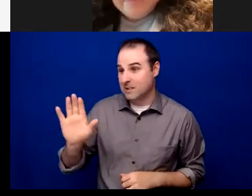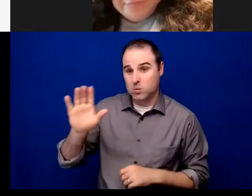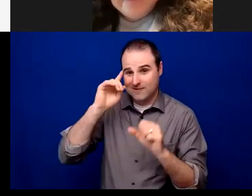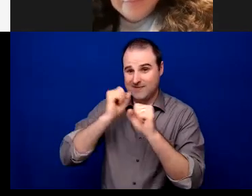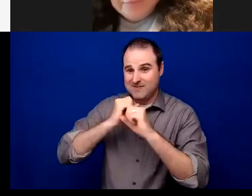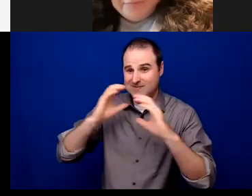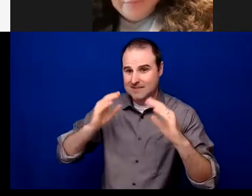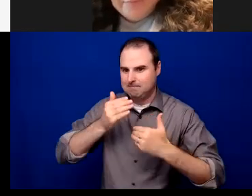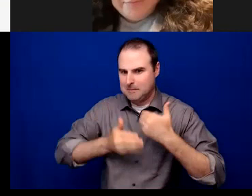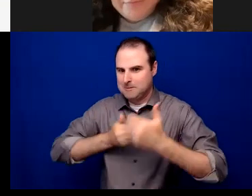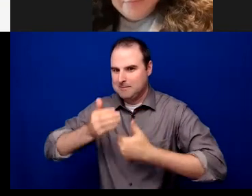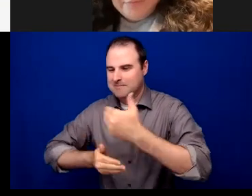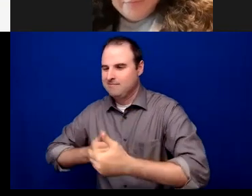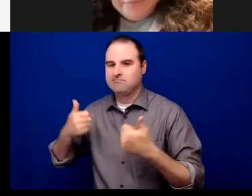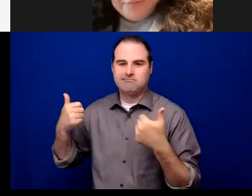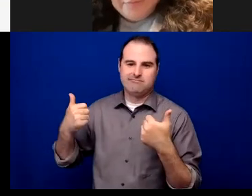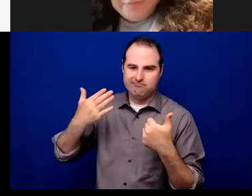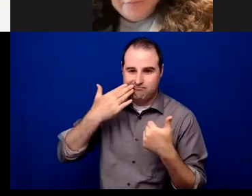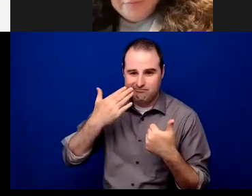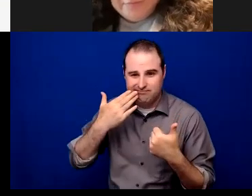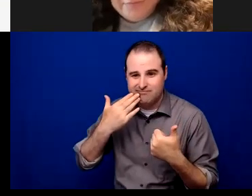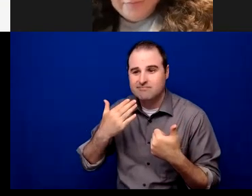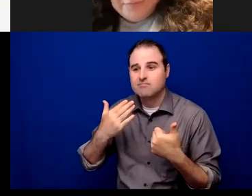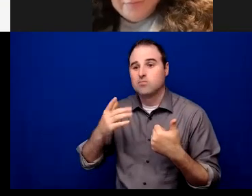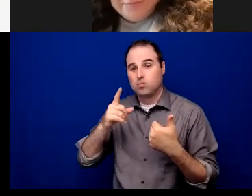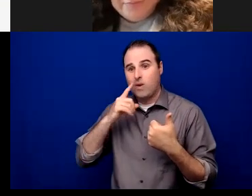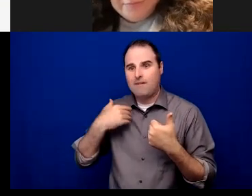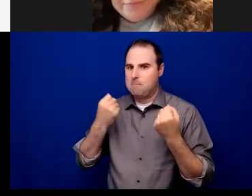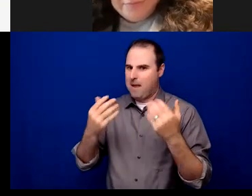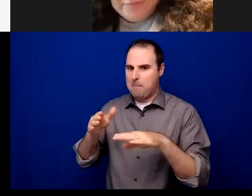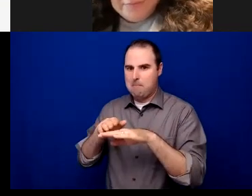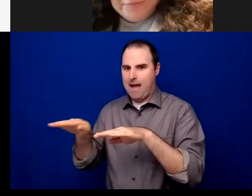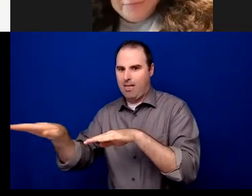There's there's many, many paths forward. And I think it's going to take all of us to really do this work.